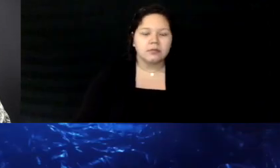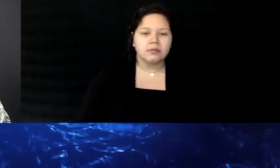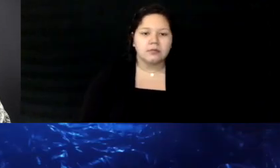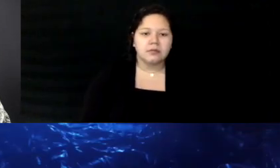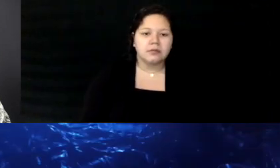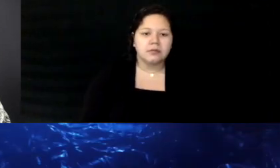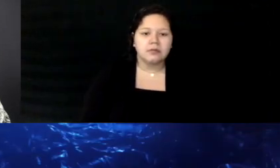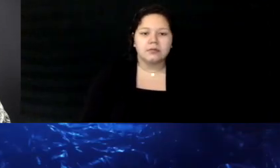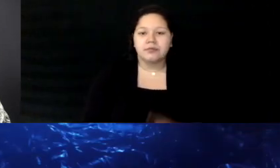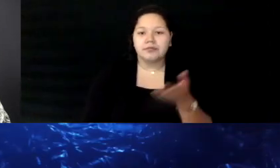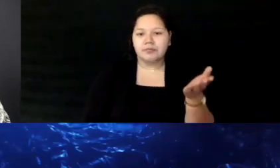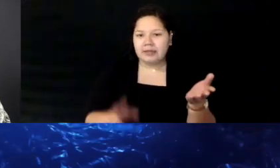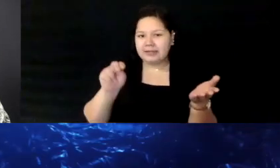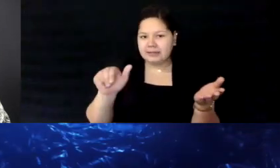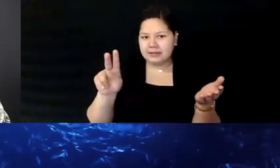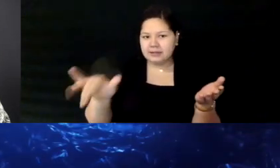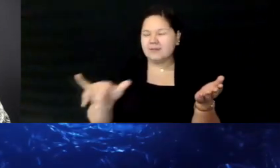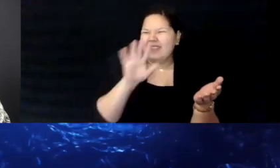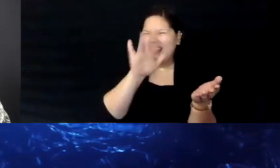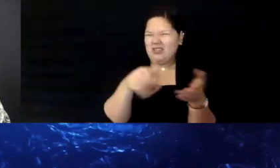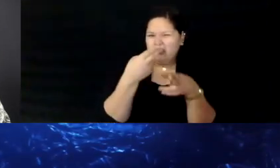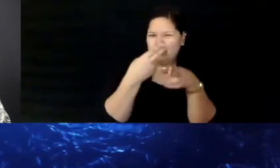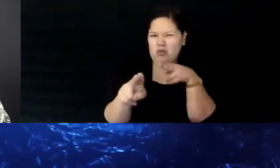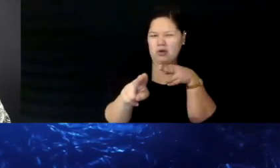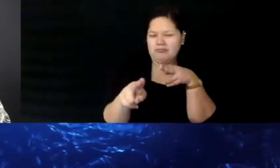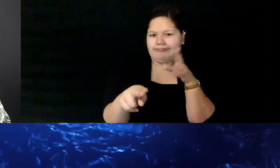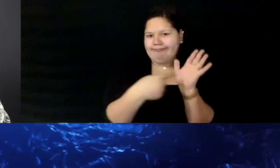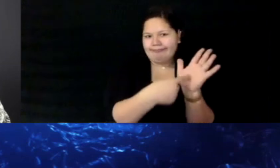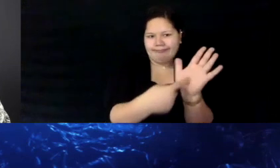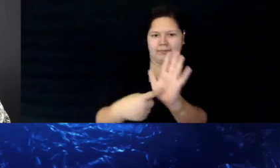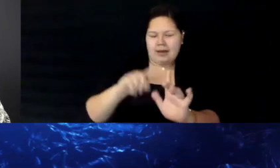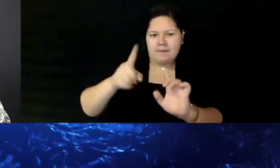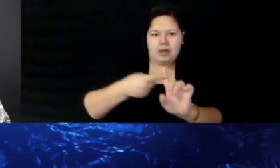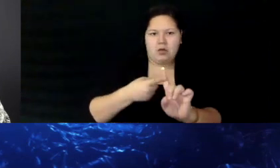This video is just an excerpt from what you would experience with the two-channel film,